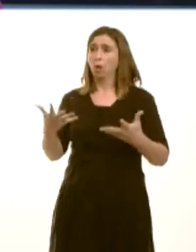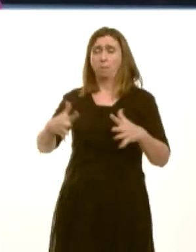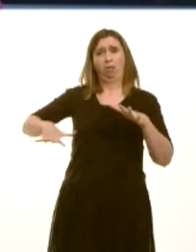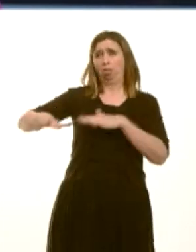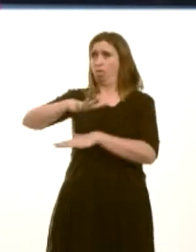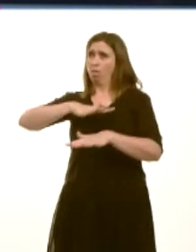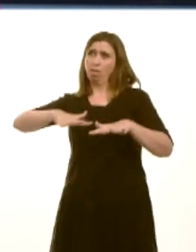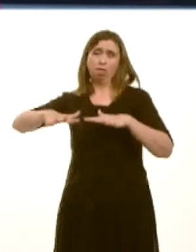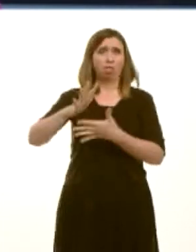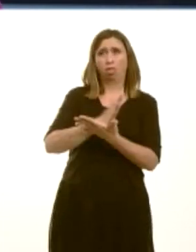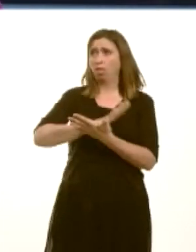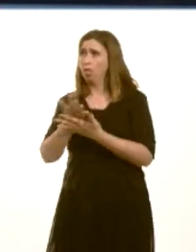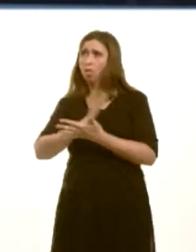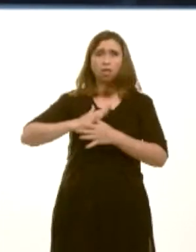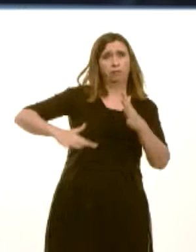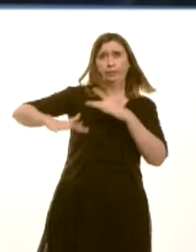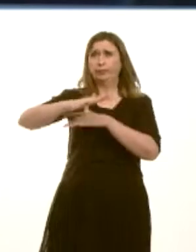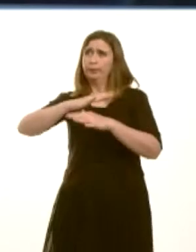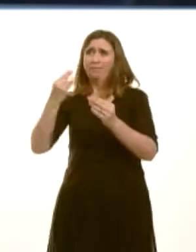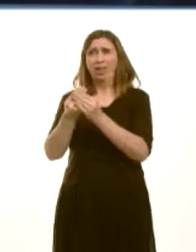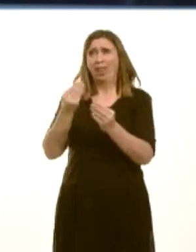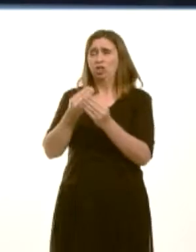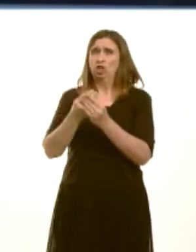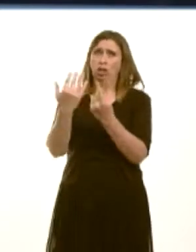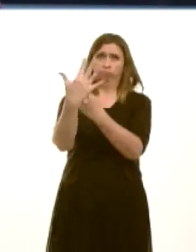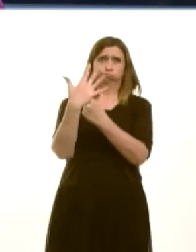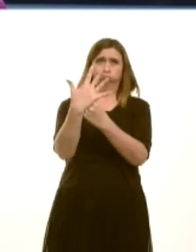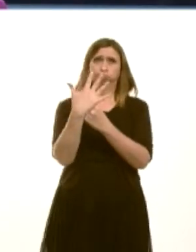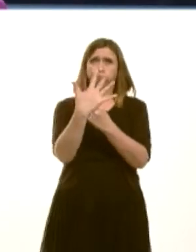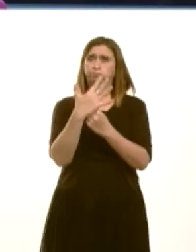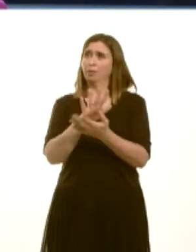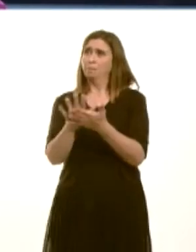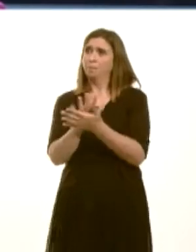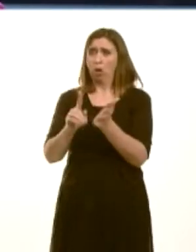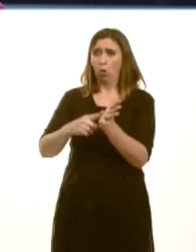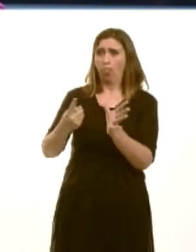financial challenge and immense demoralisation across our local authorities, as a result